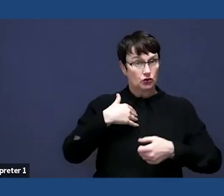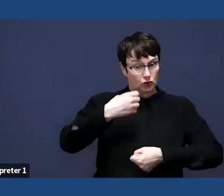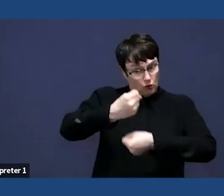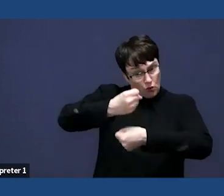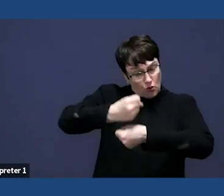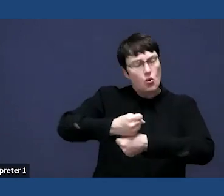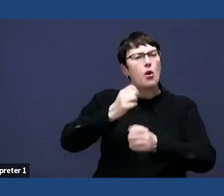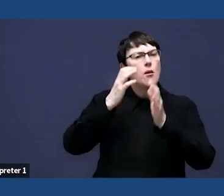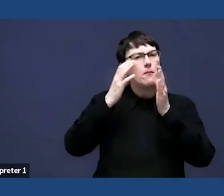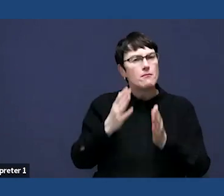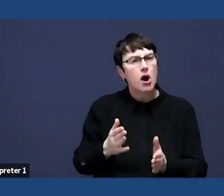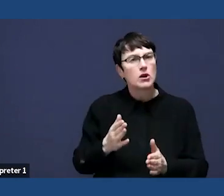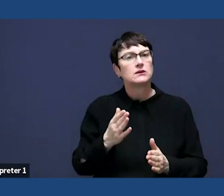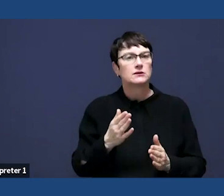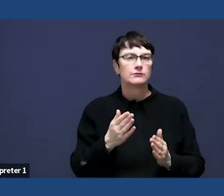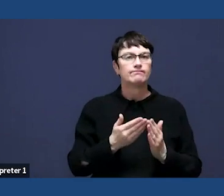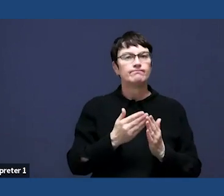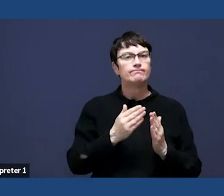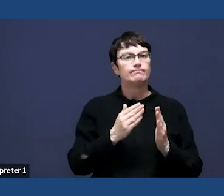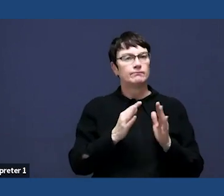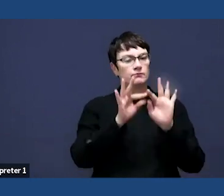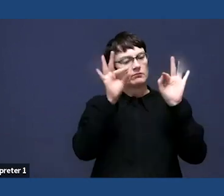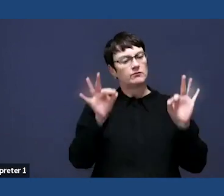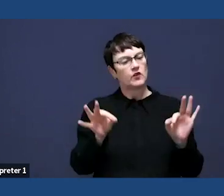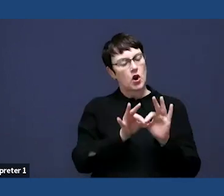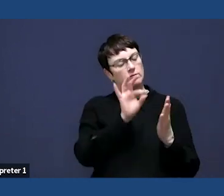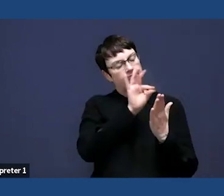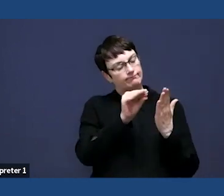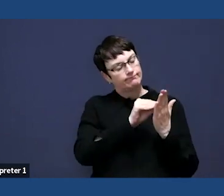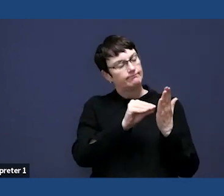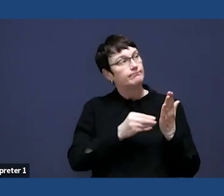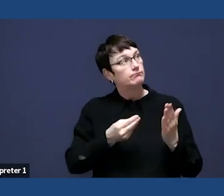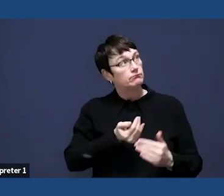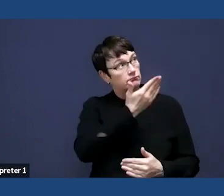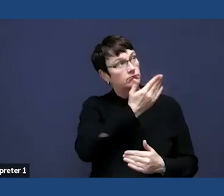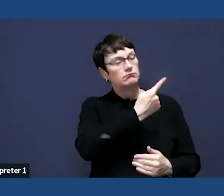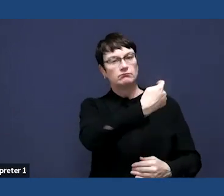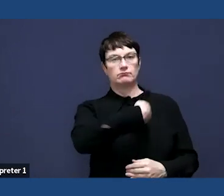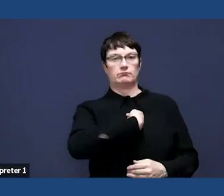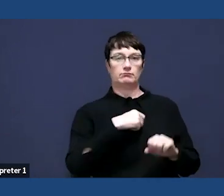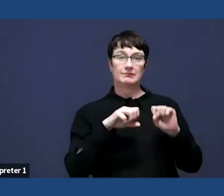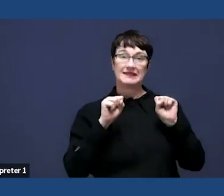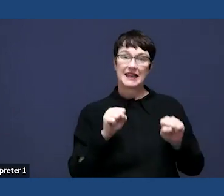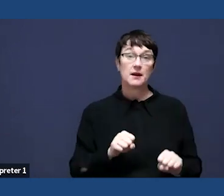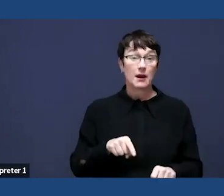But there's a massive amount of work to be done in that space.